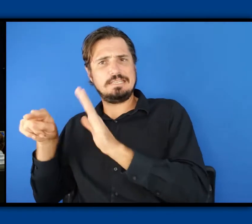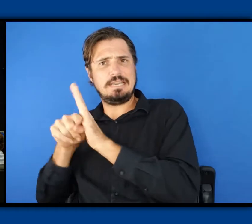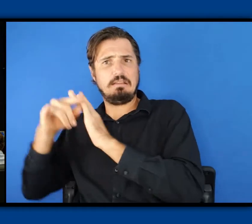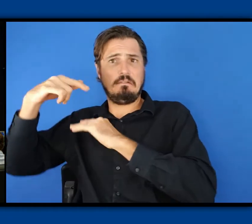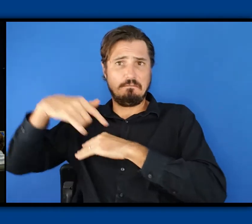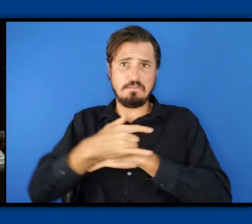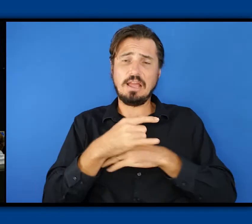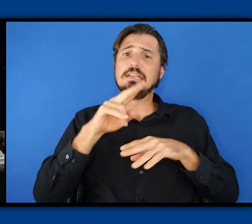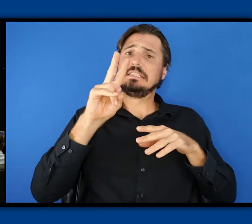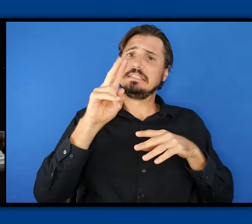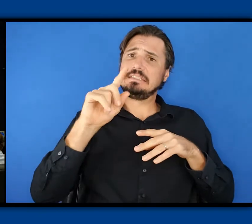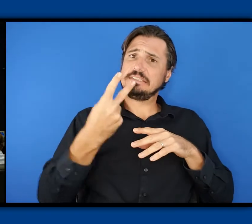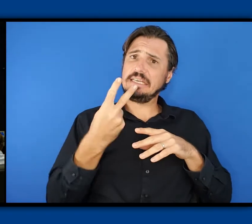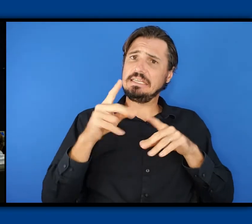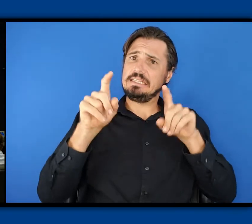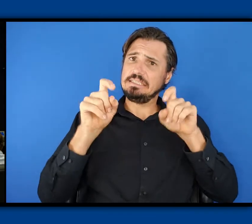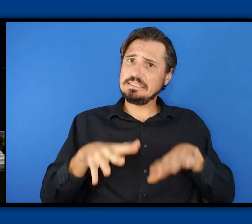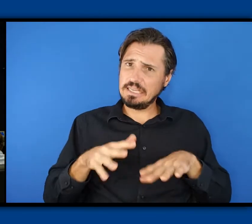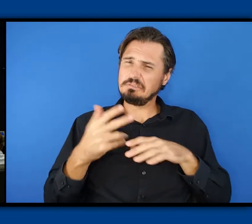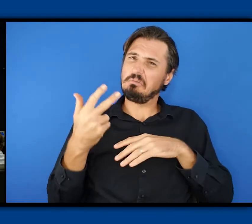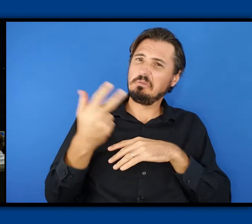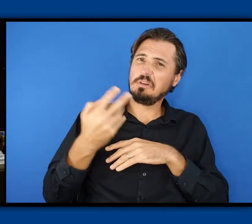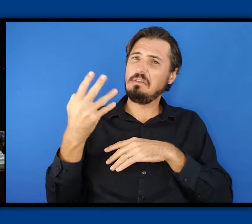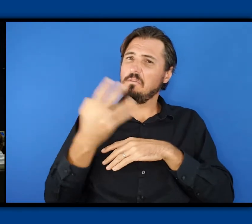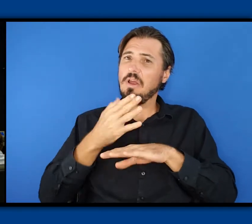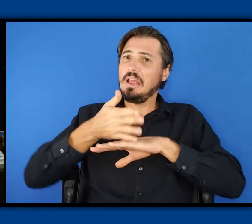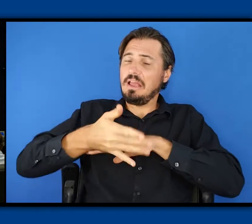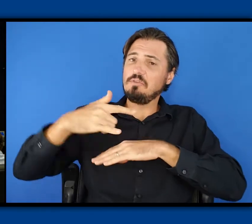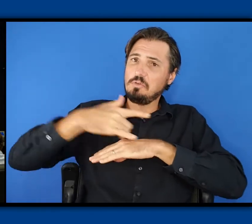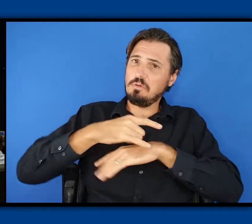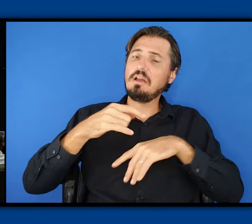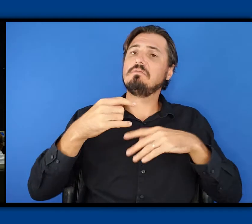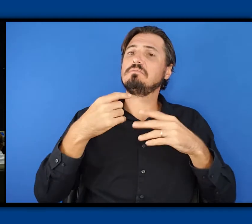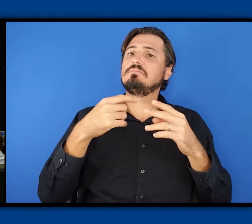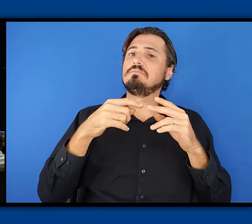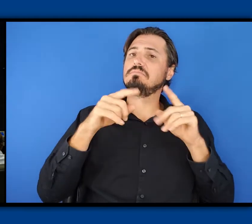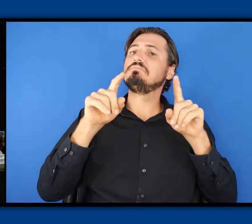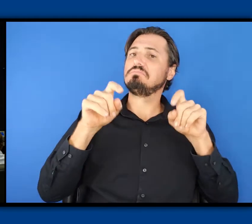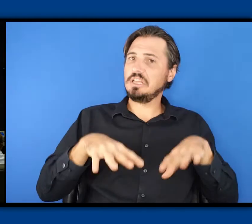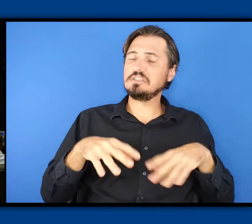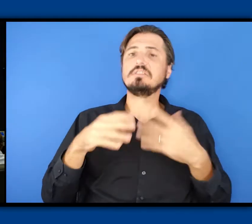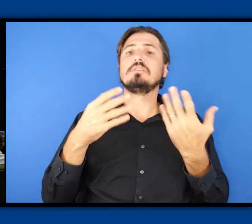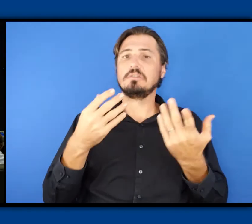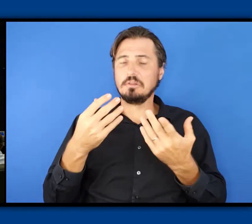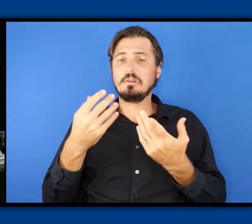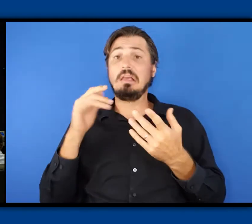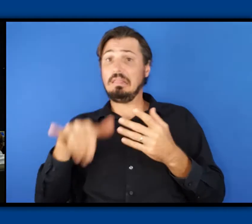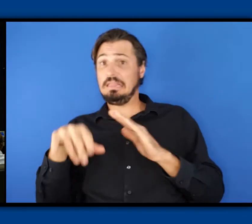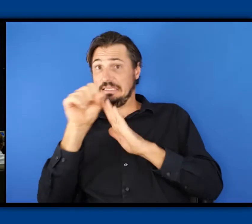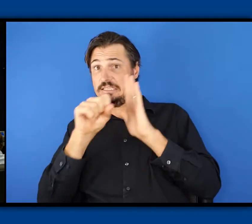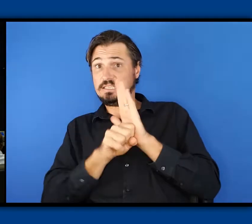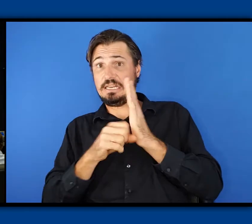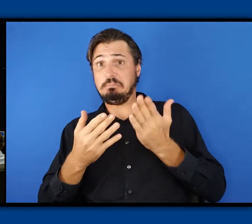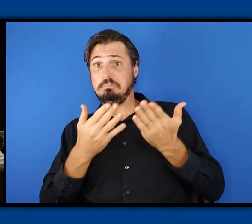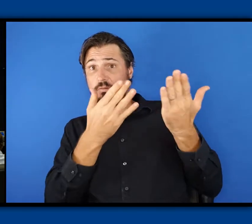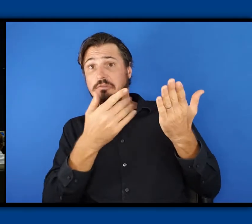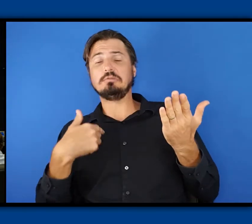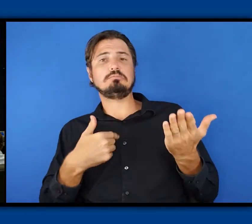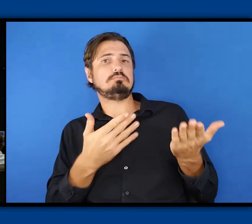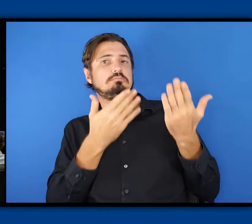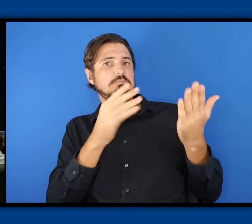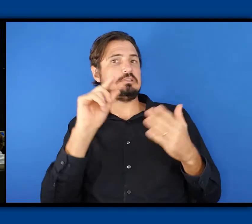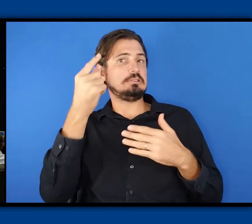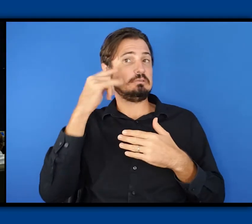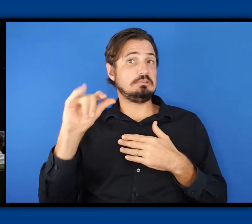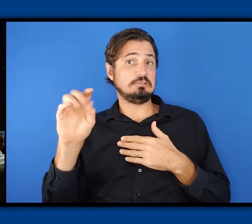second, post-travel test 3 to 4 days after arrival. This statewide proposal has been presented to Governor Ige for his consideration.